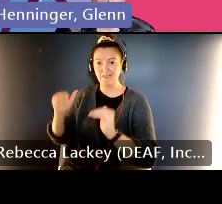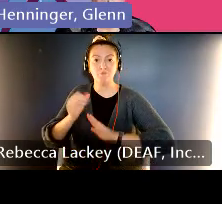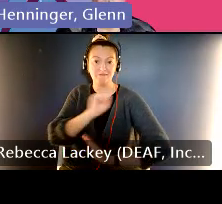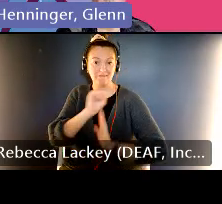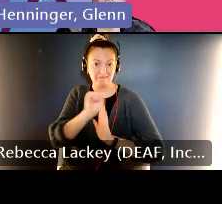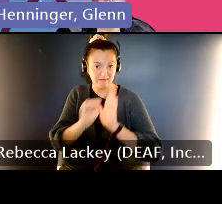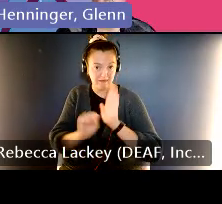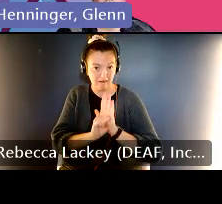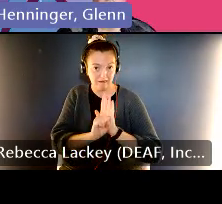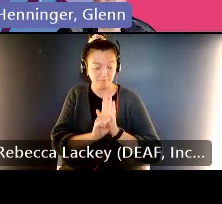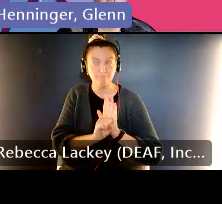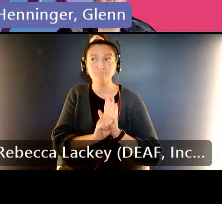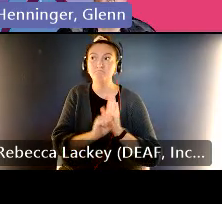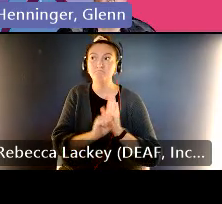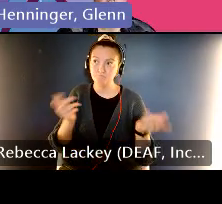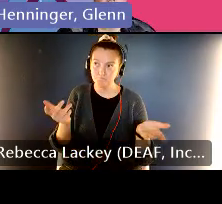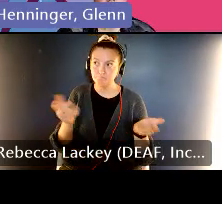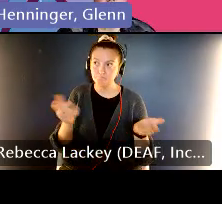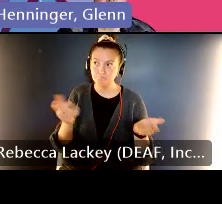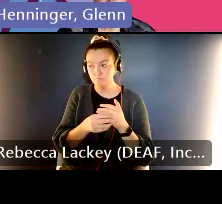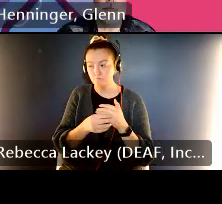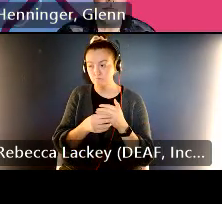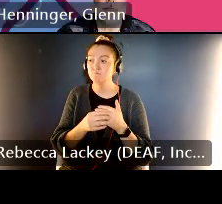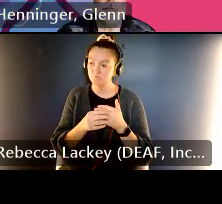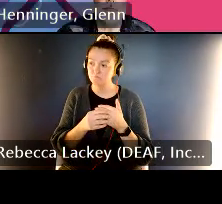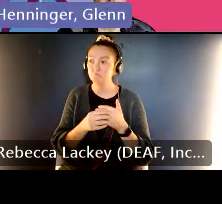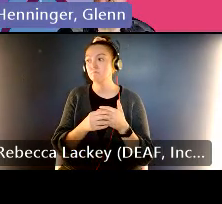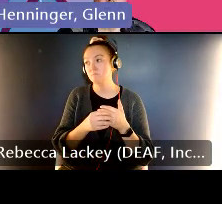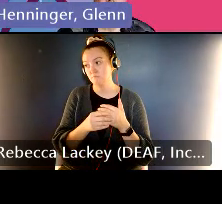And there, there are vendors out there now that,